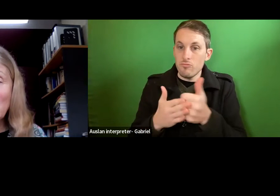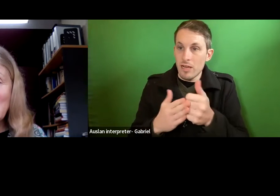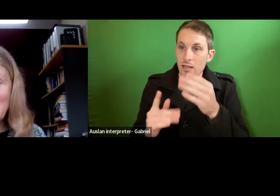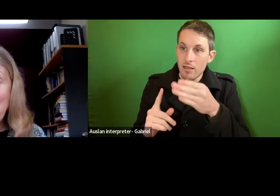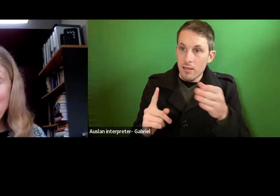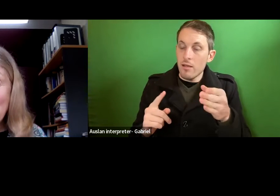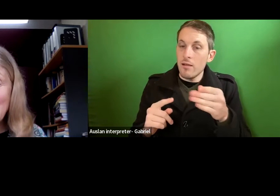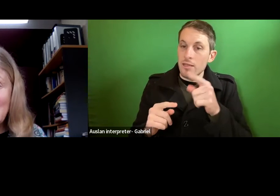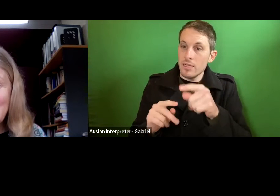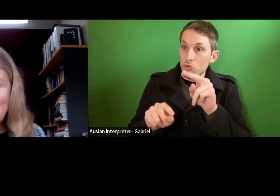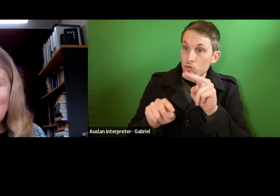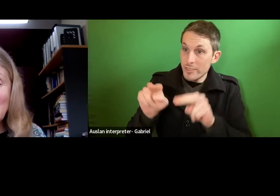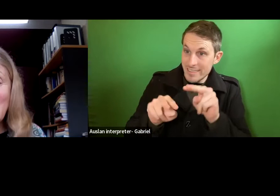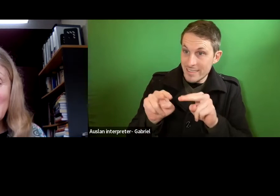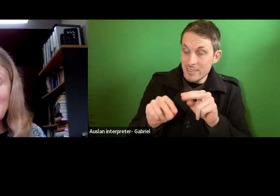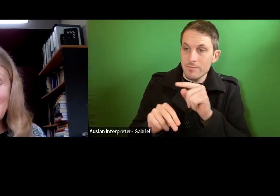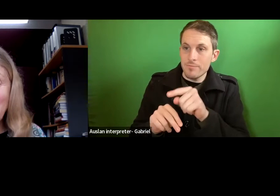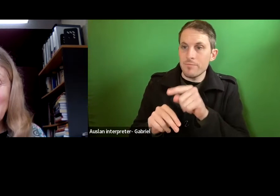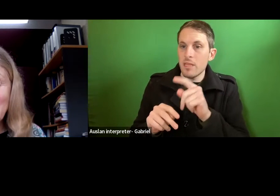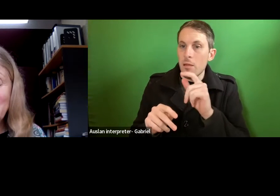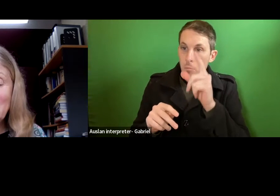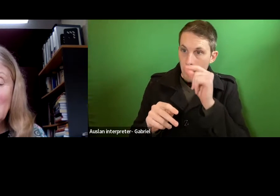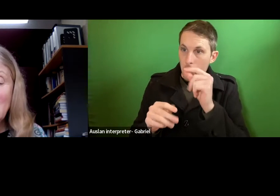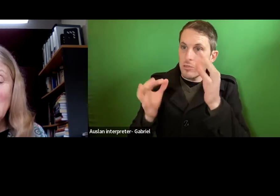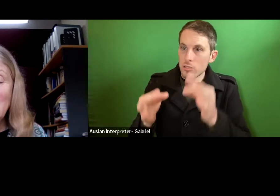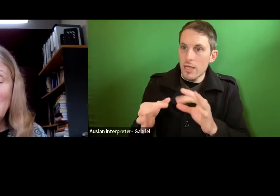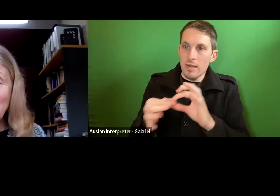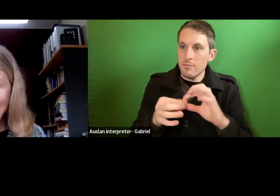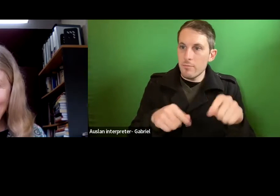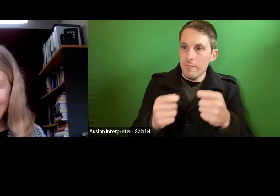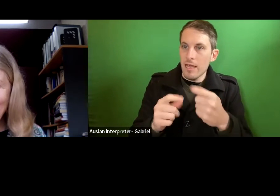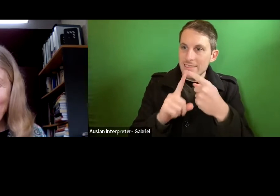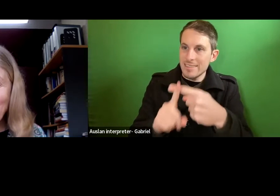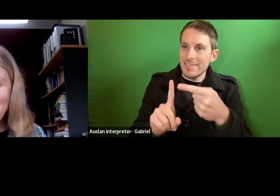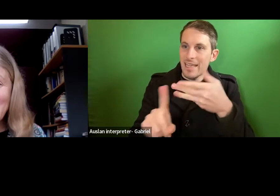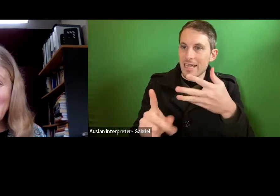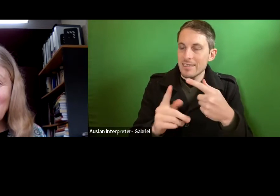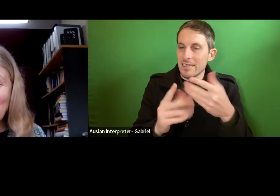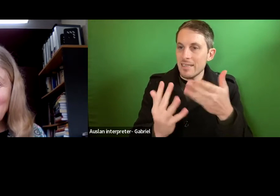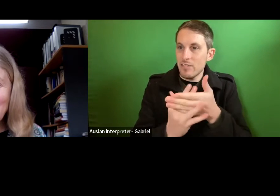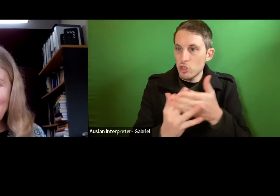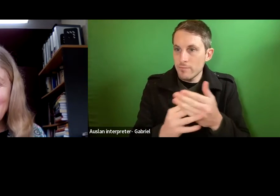screening may lead to some targeted intervention. The student's progress is then monitored and